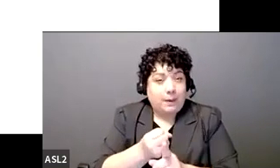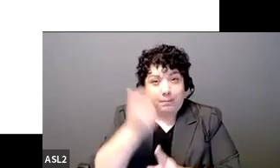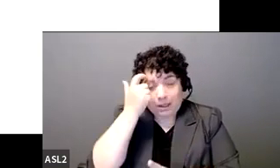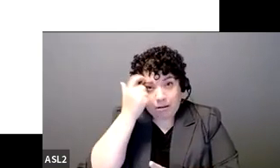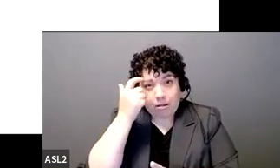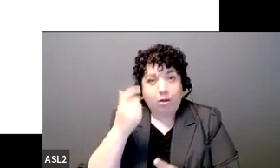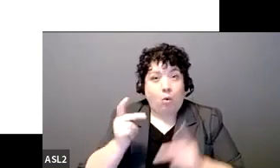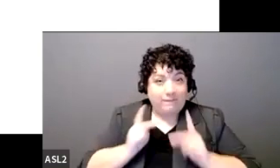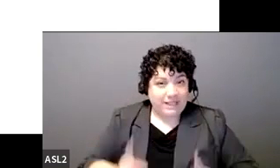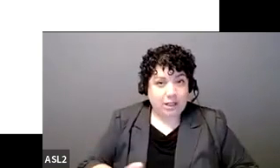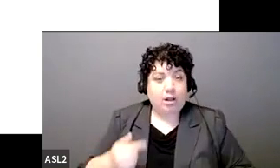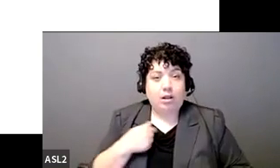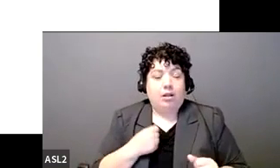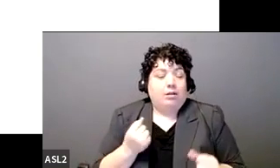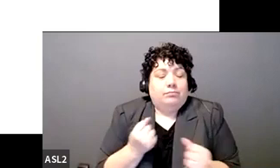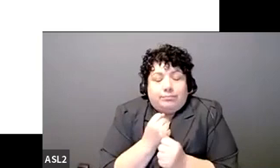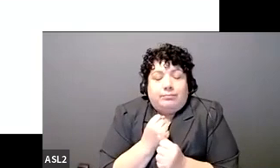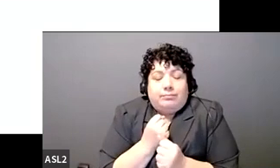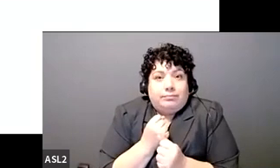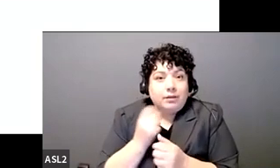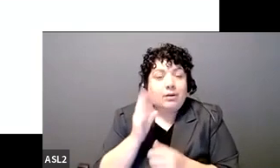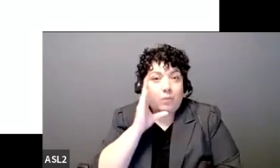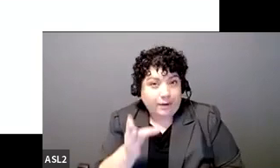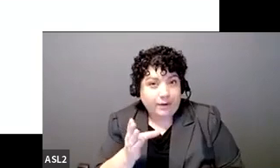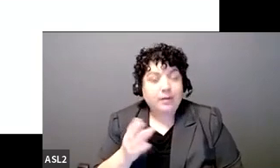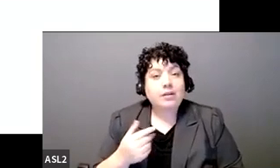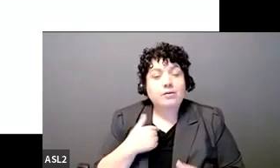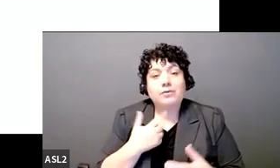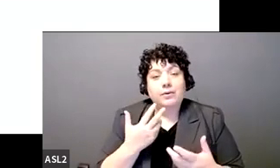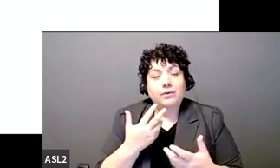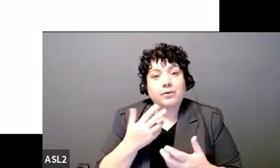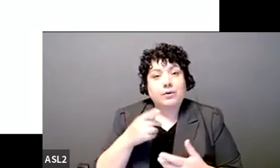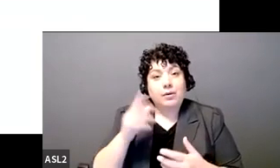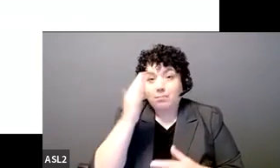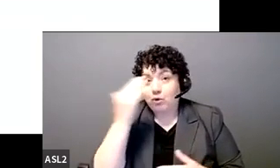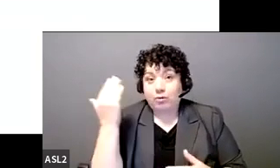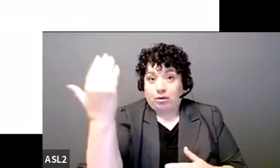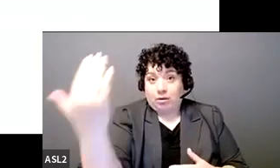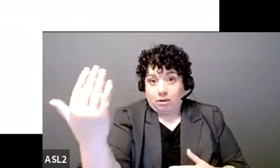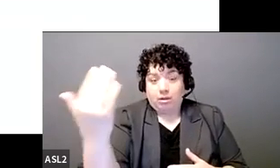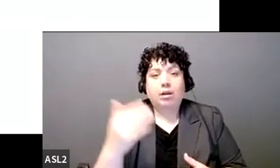being okay he would completely shut down so with the mirror that helped we also